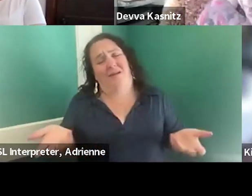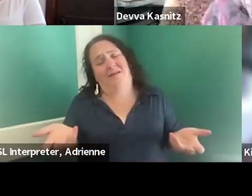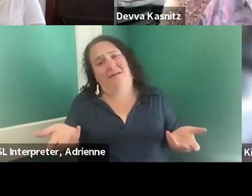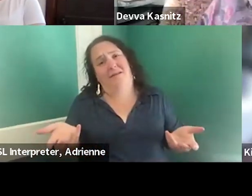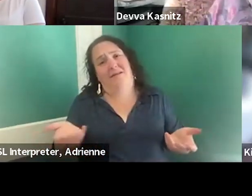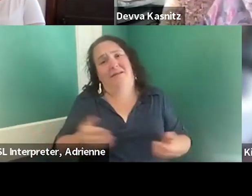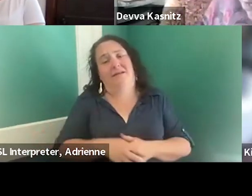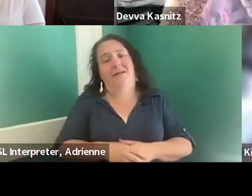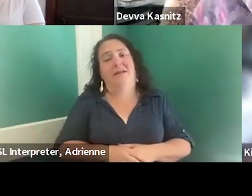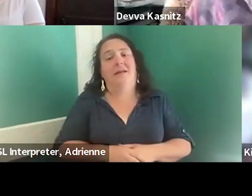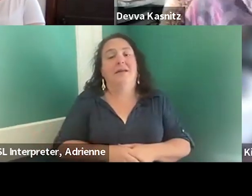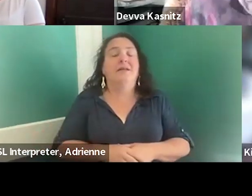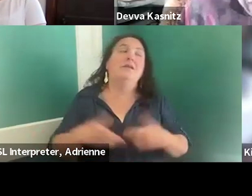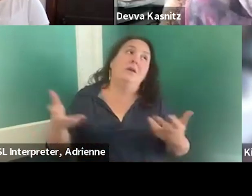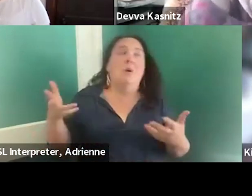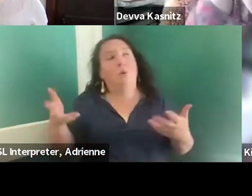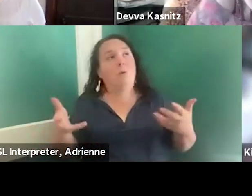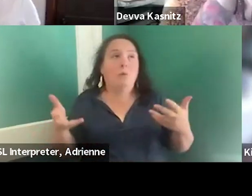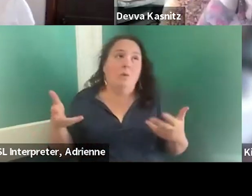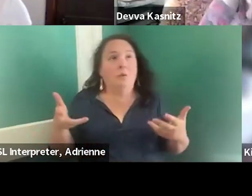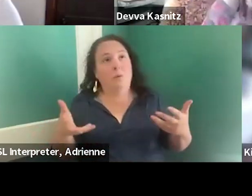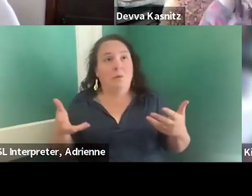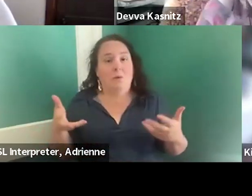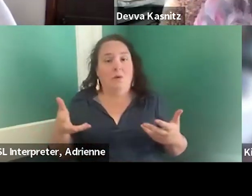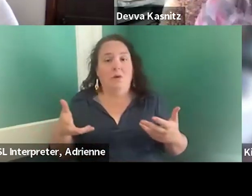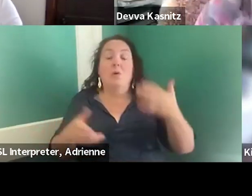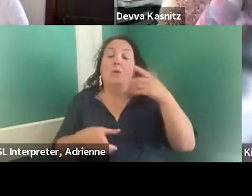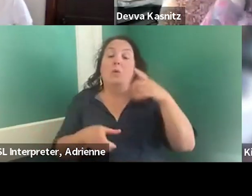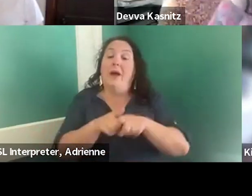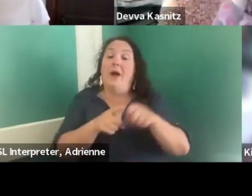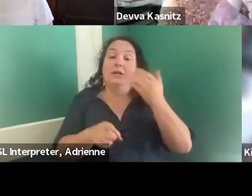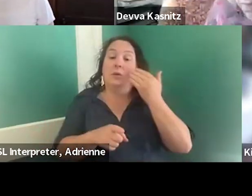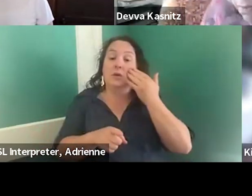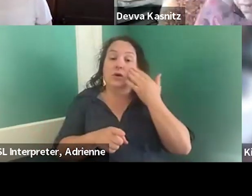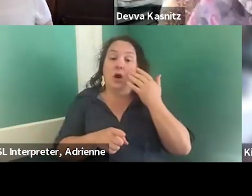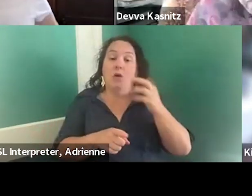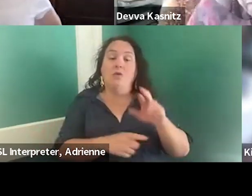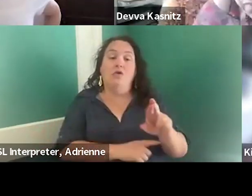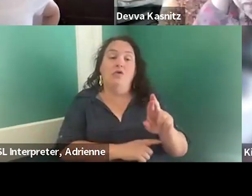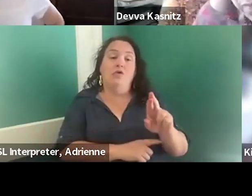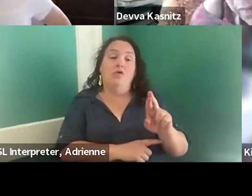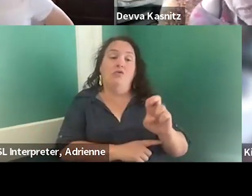We also know that retrofitting and making those accommodations